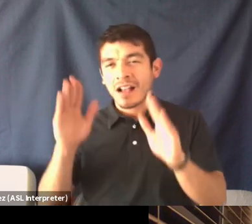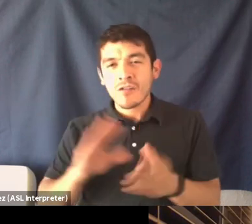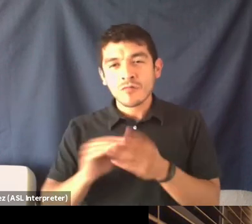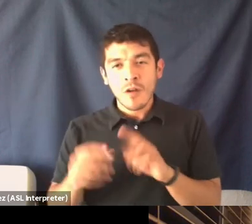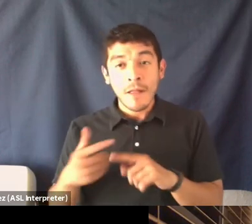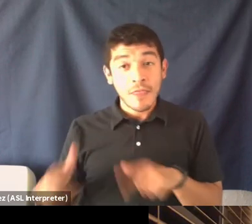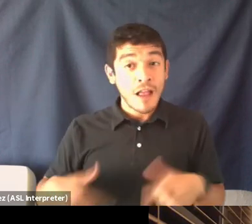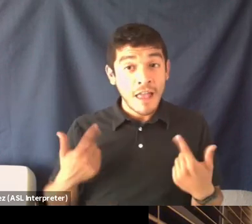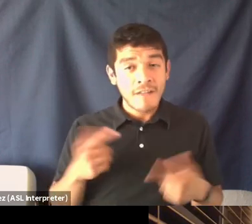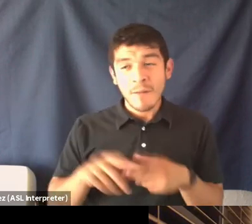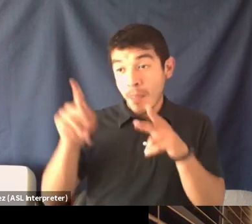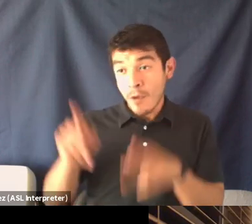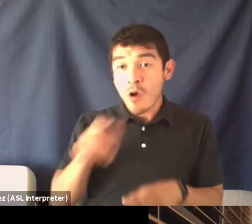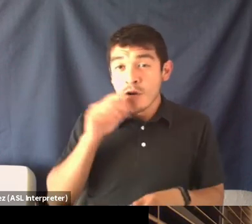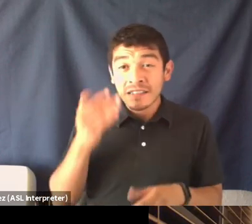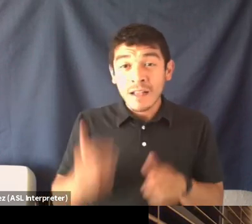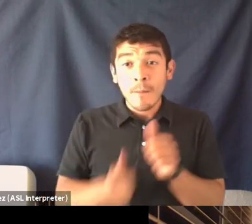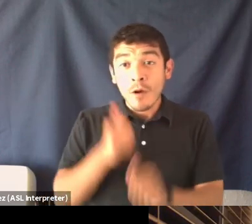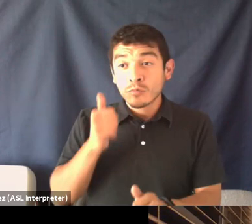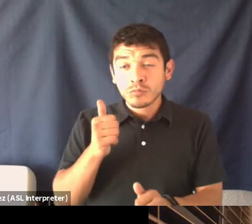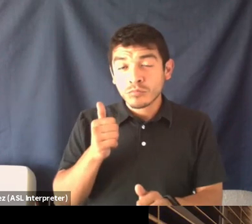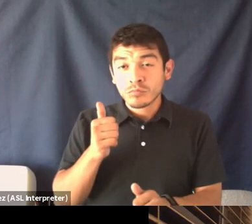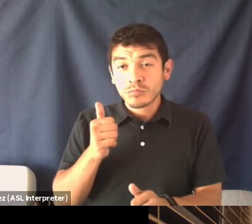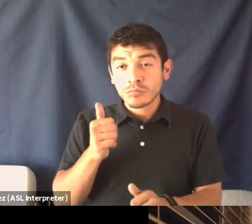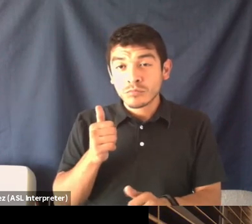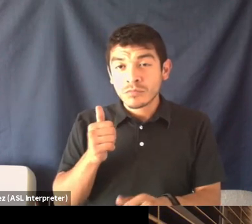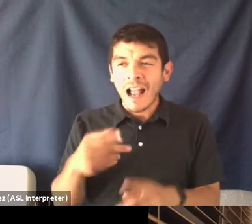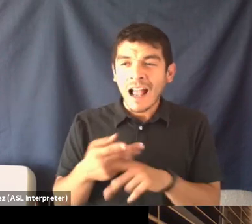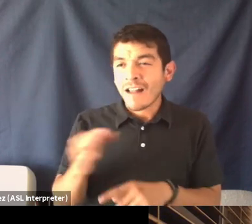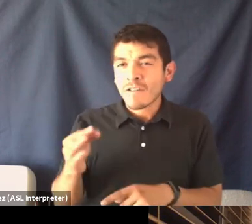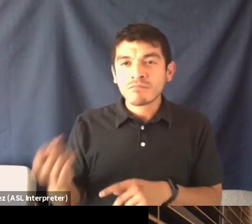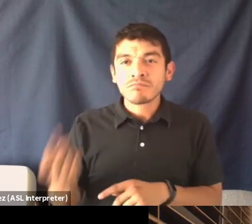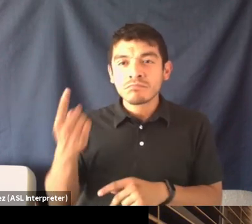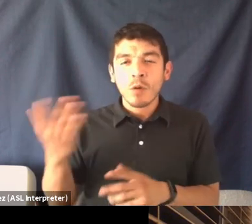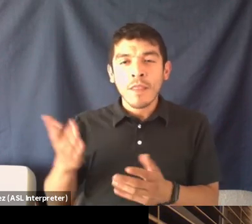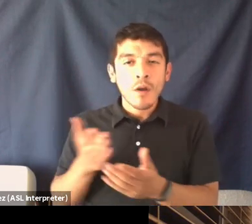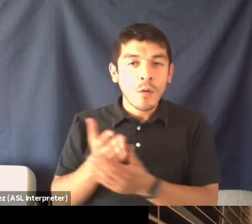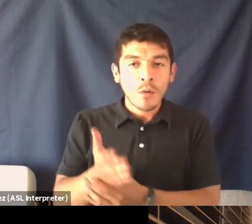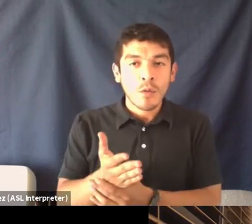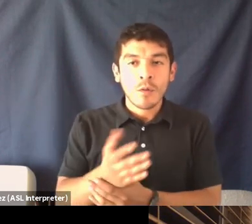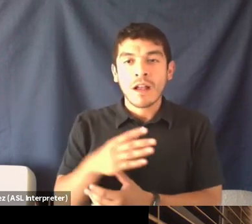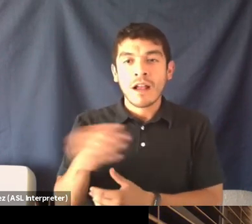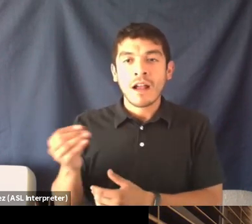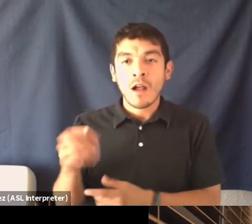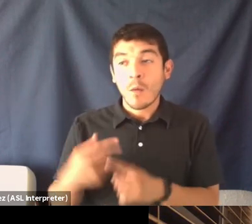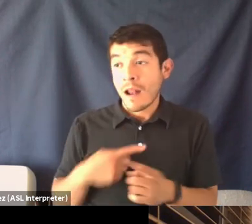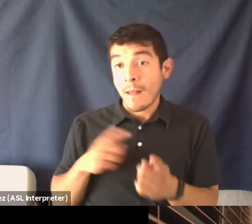But the person who seemed most in tune with kind of, what she was going through. And I met her, her husband was still alive